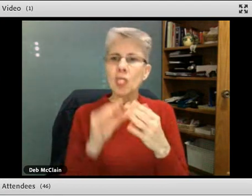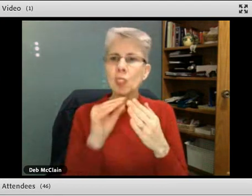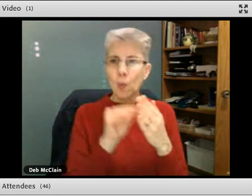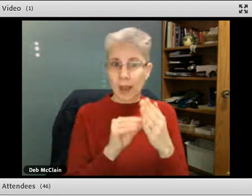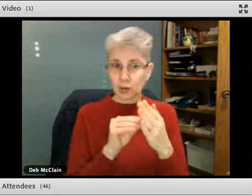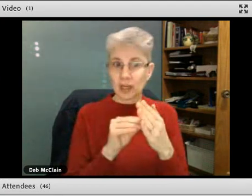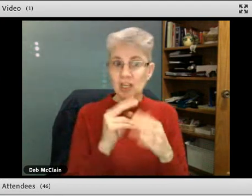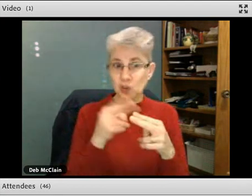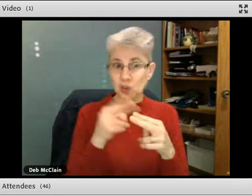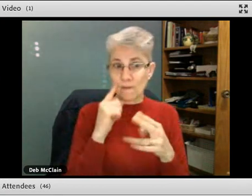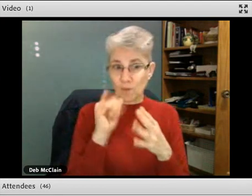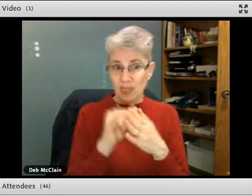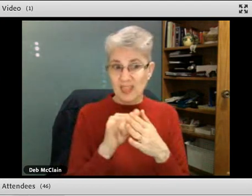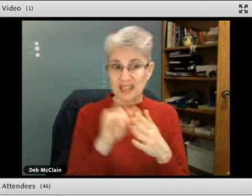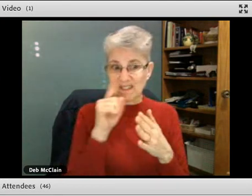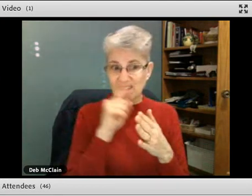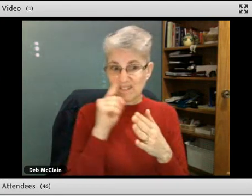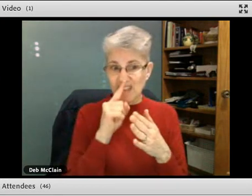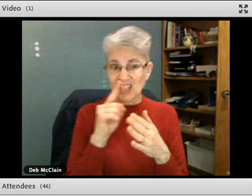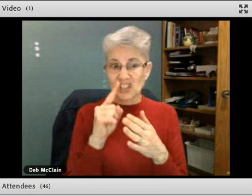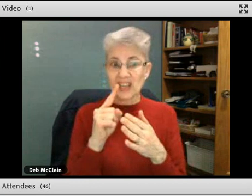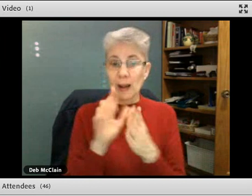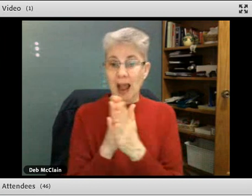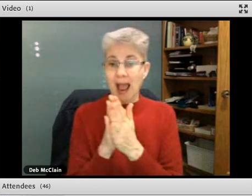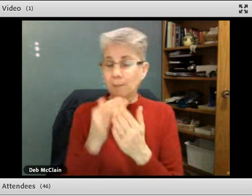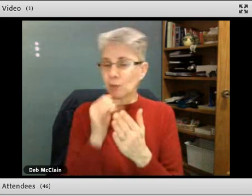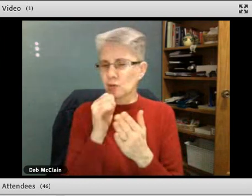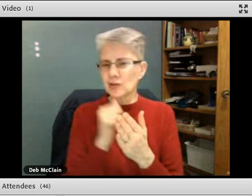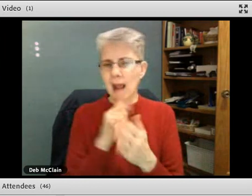because you're not including always subject headings.